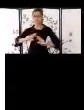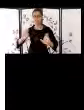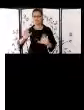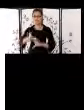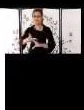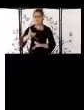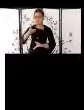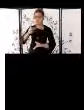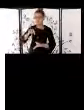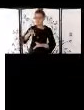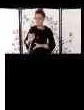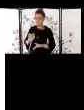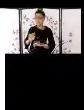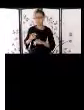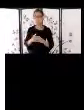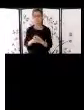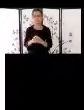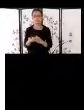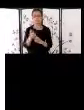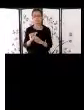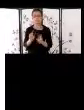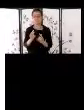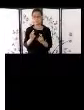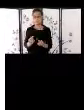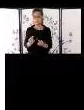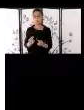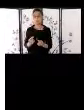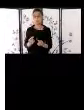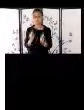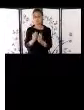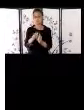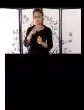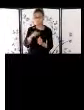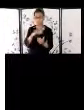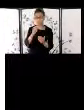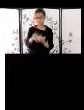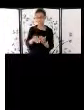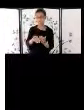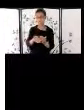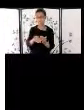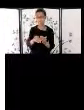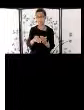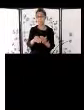Activities funded through this program must be complete by the end of December 2022.